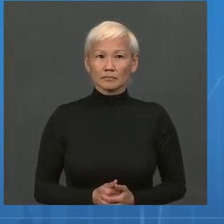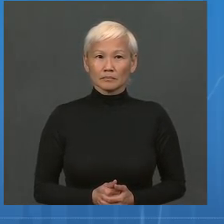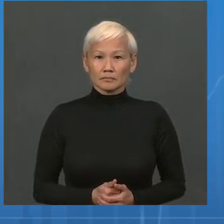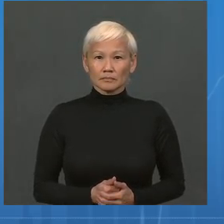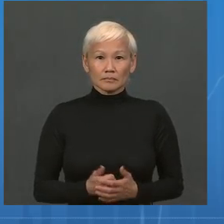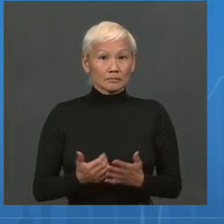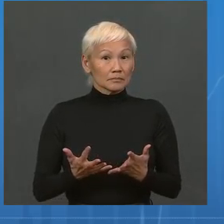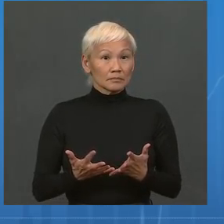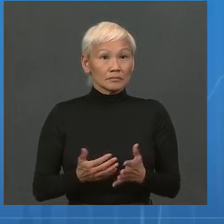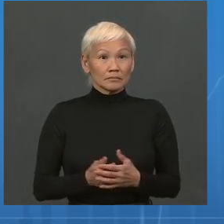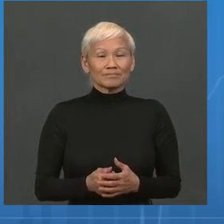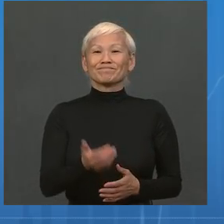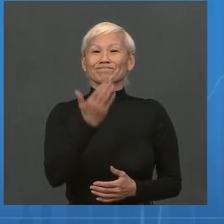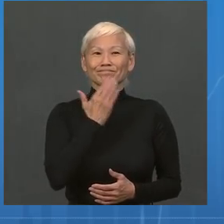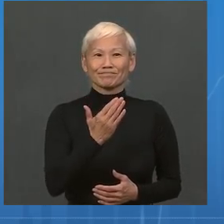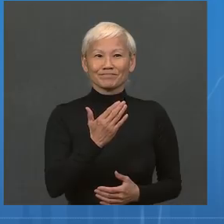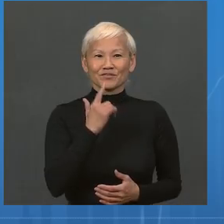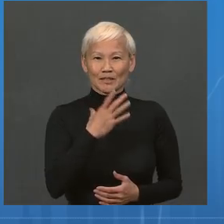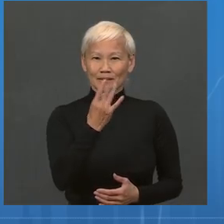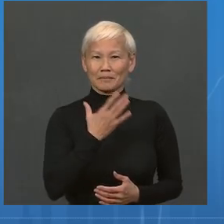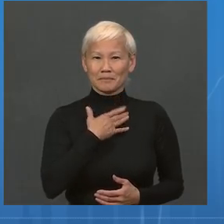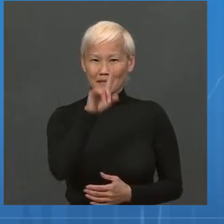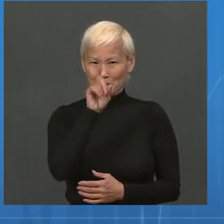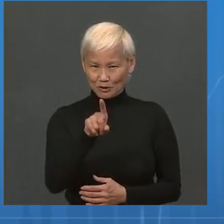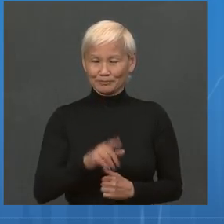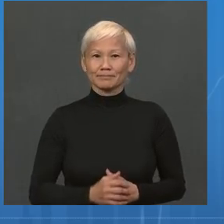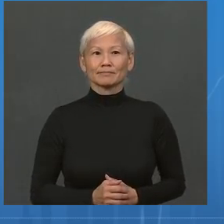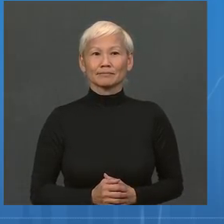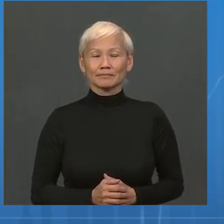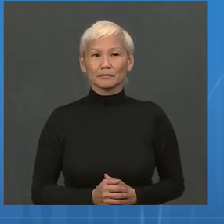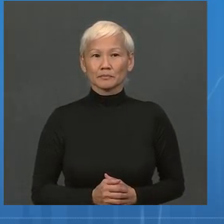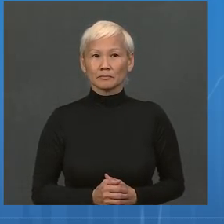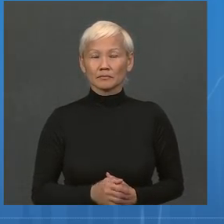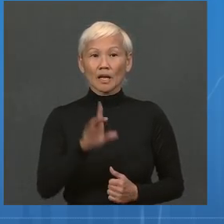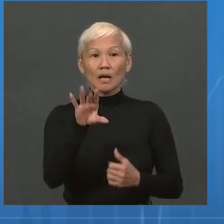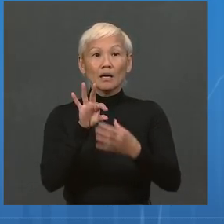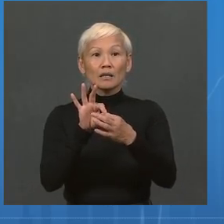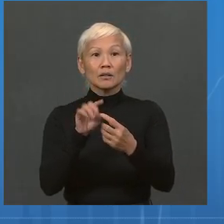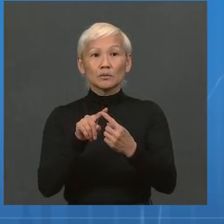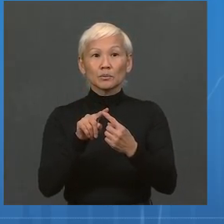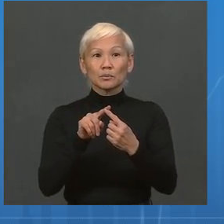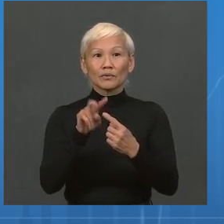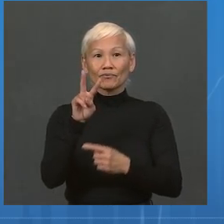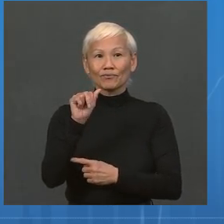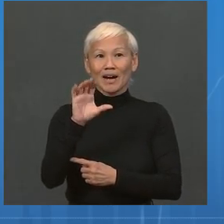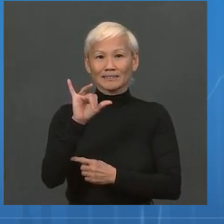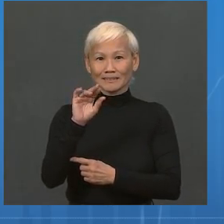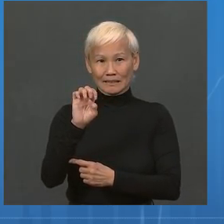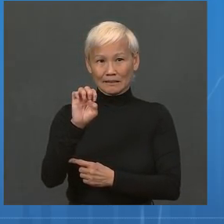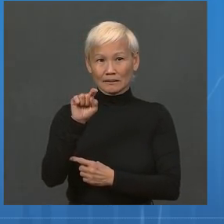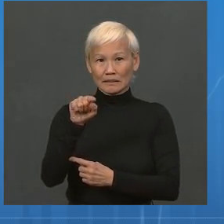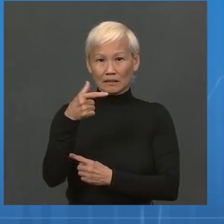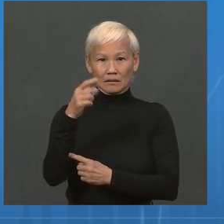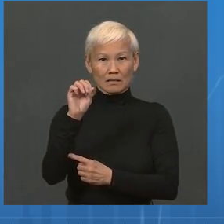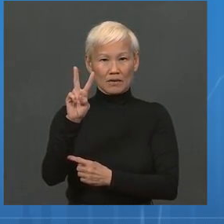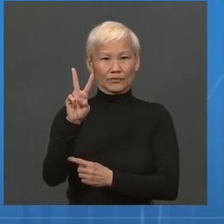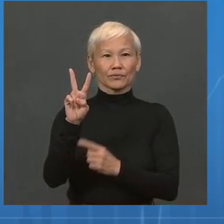The Press: Thank you for taking my question. It also had to do with the Vaccines.gov website. We did not see a specific search option